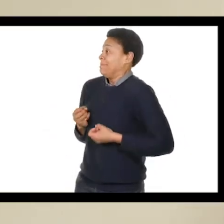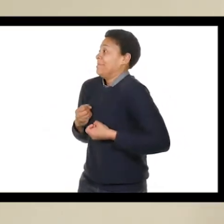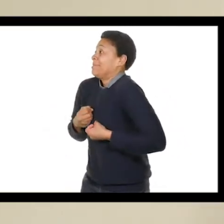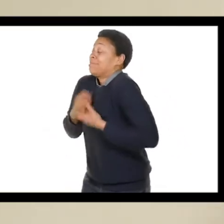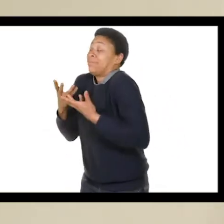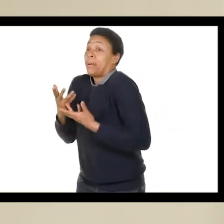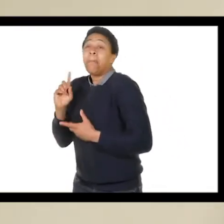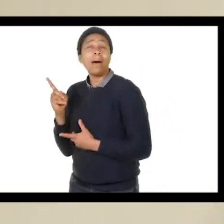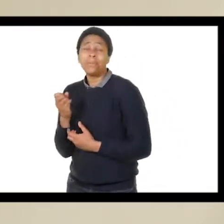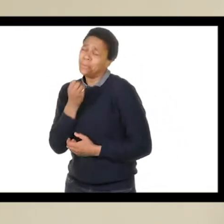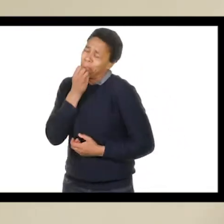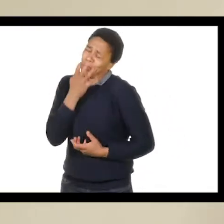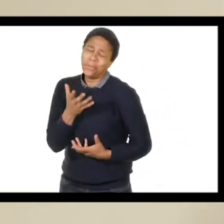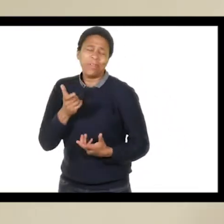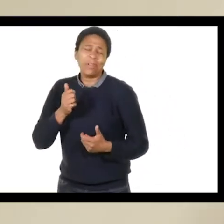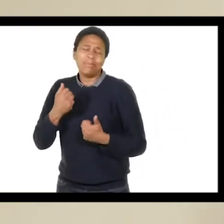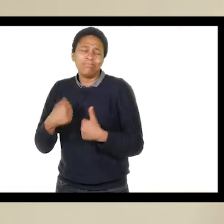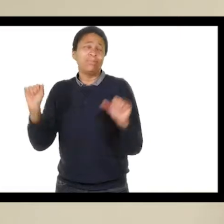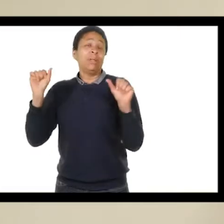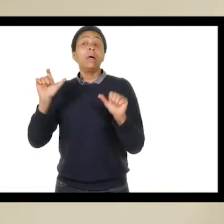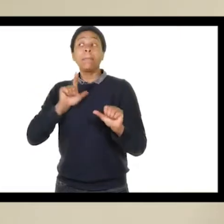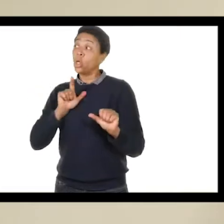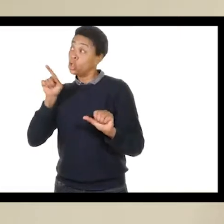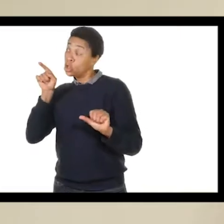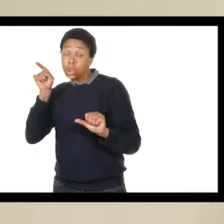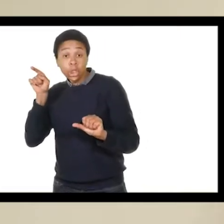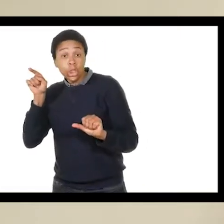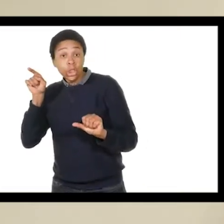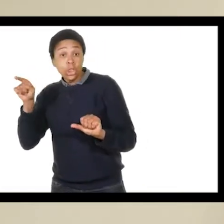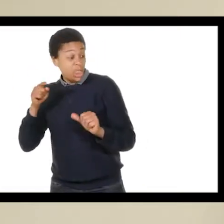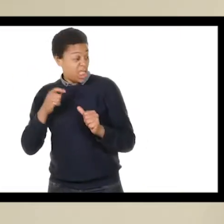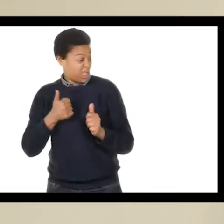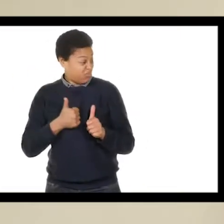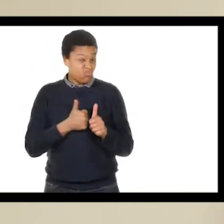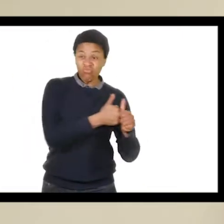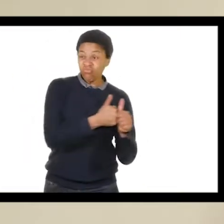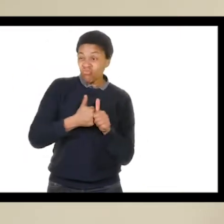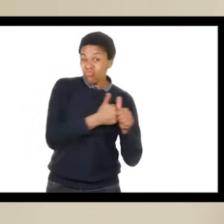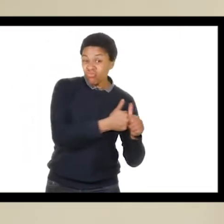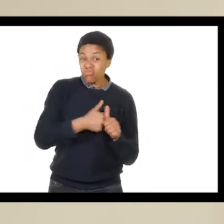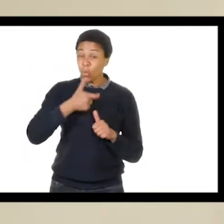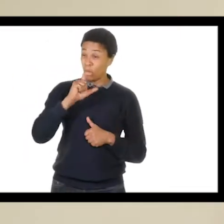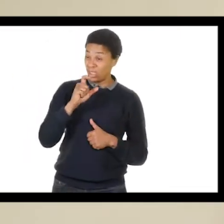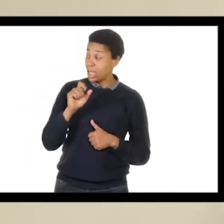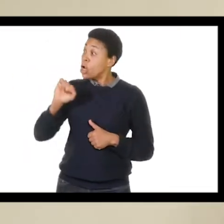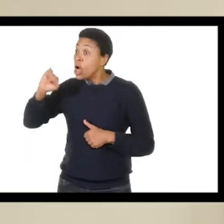And so, anyway, it come out good. Because she thinks the world of Christine and her daughter calls her, calls her Grandma.